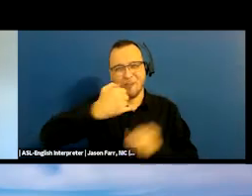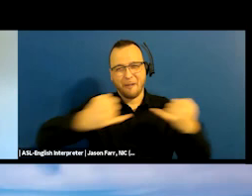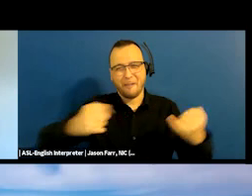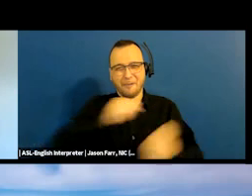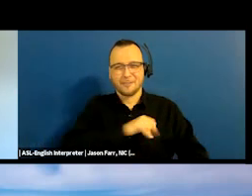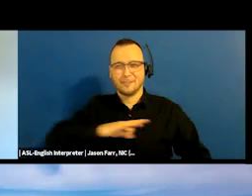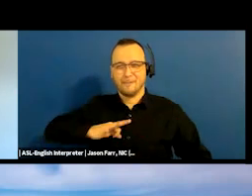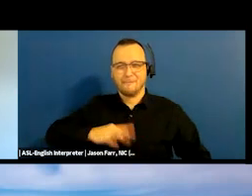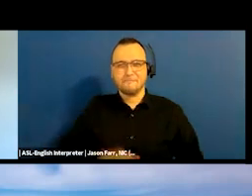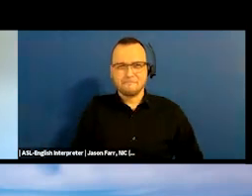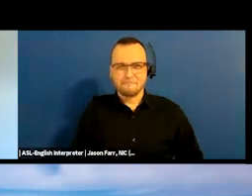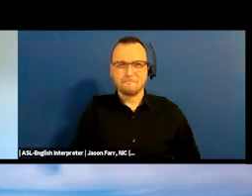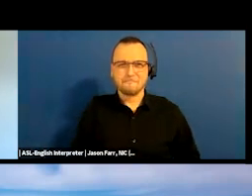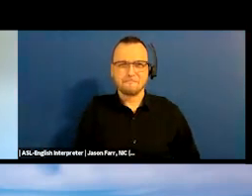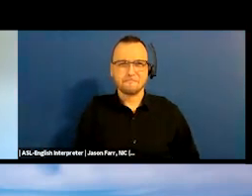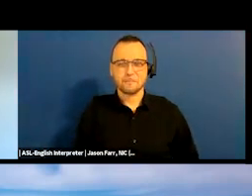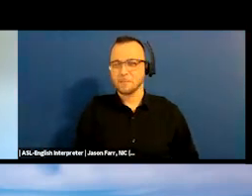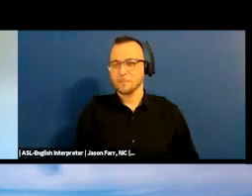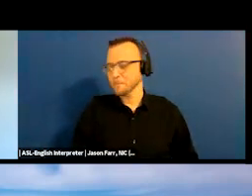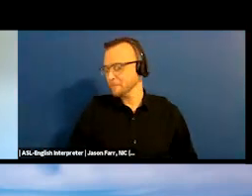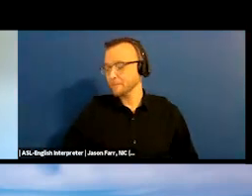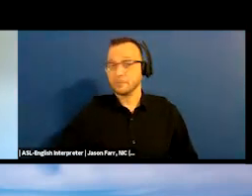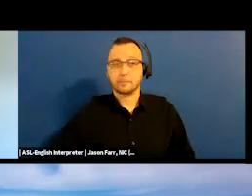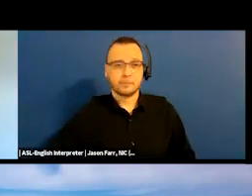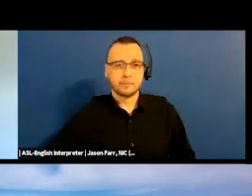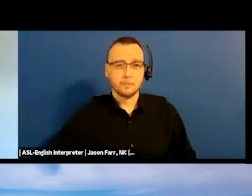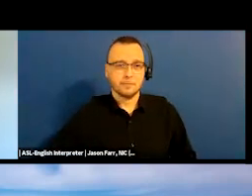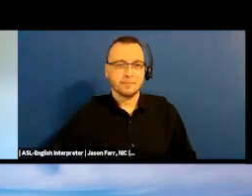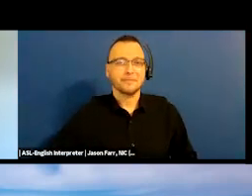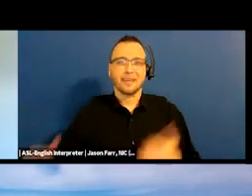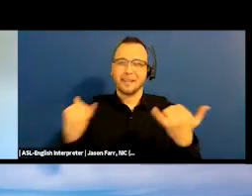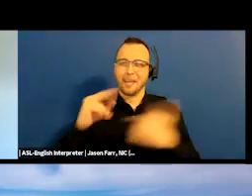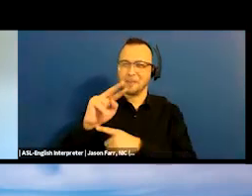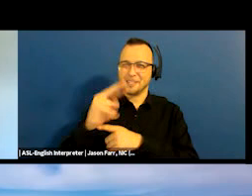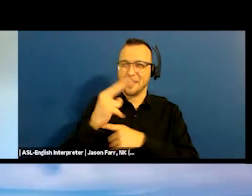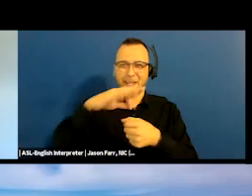I think there's a lot that you can get out of this today, as well as 21%, who are acting